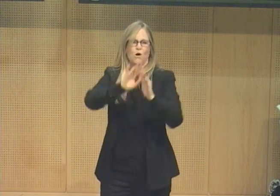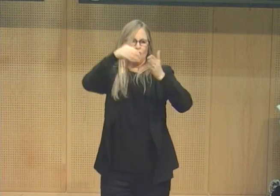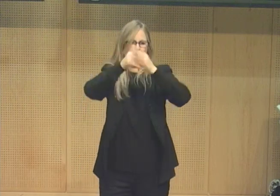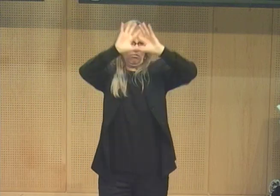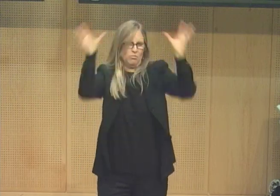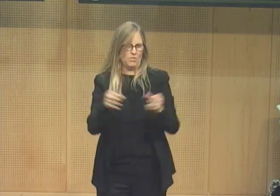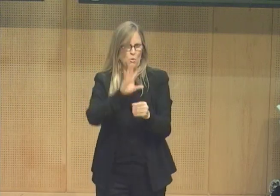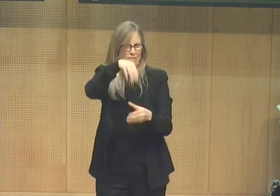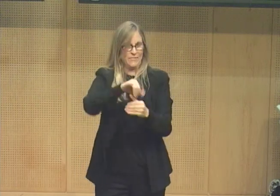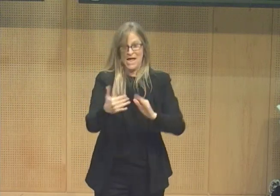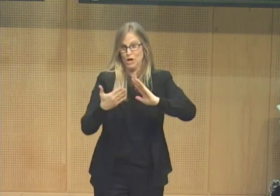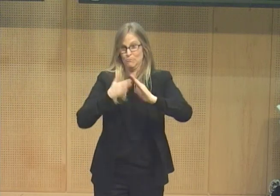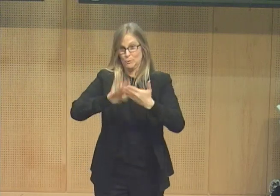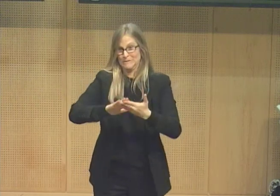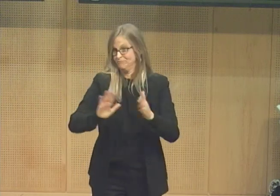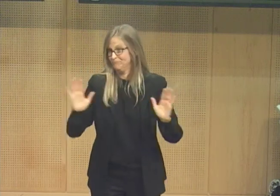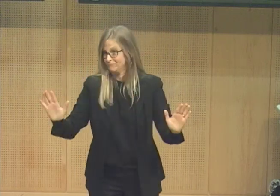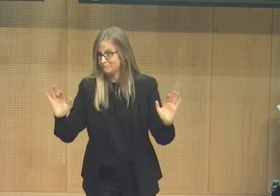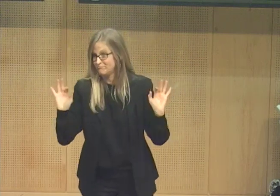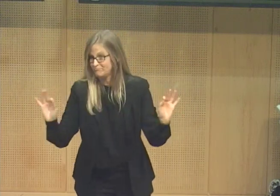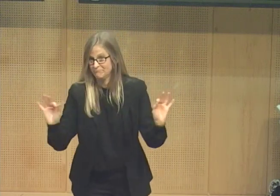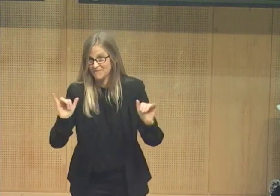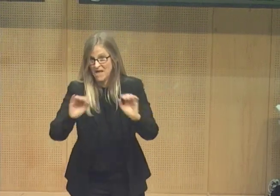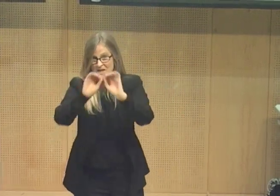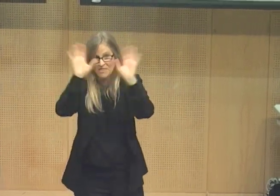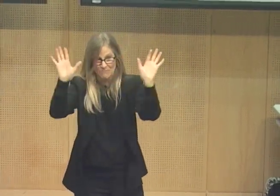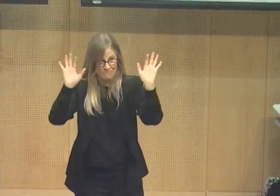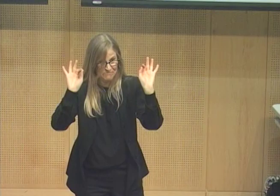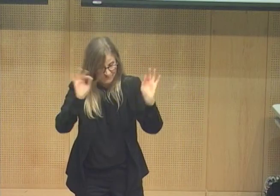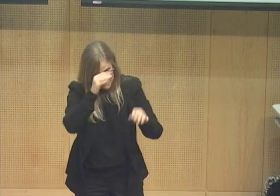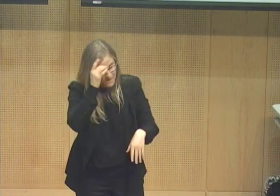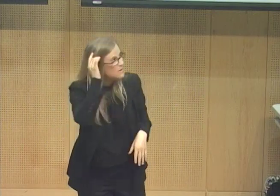I'm including all persons who have hearing loss in that term.